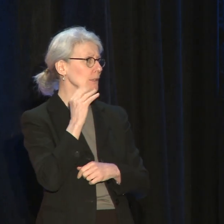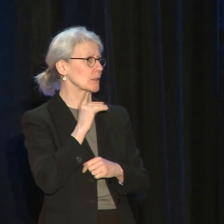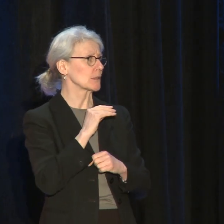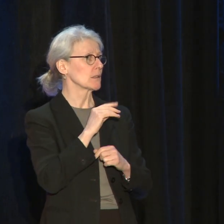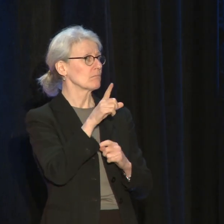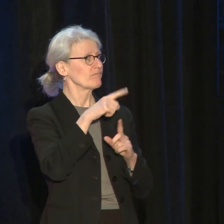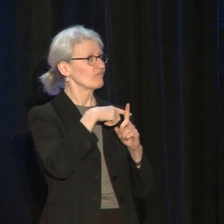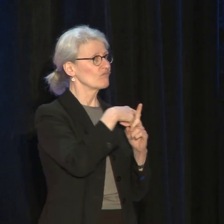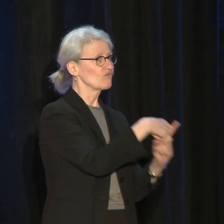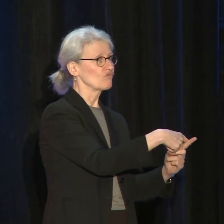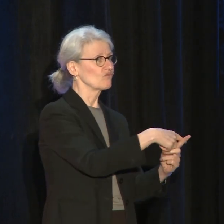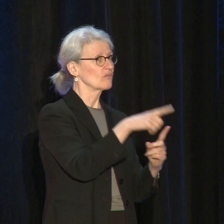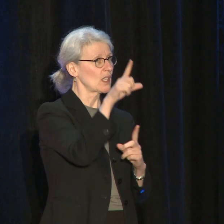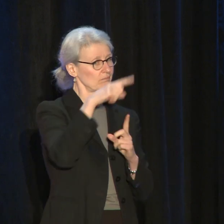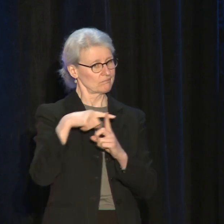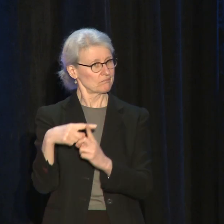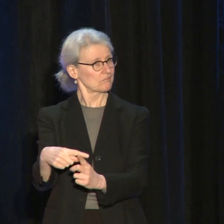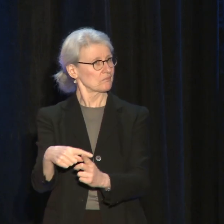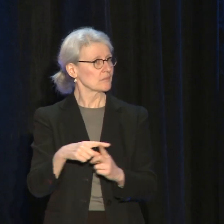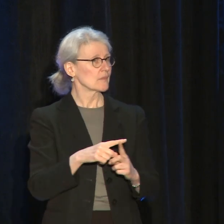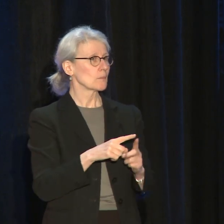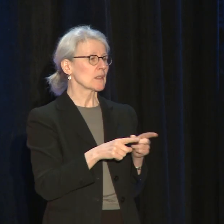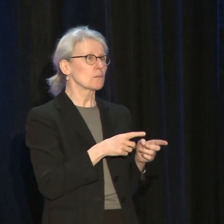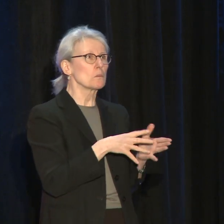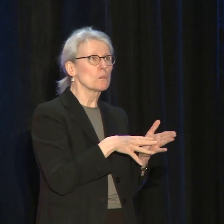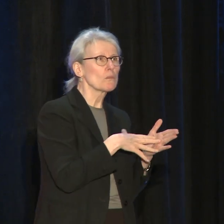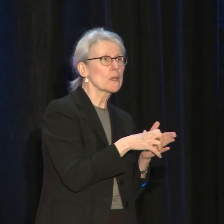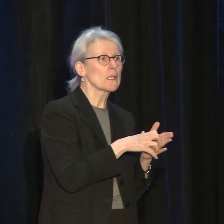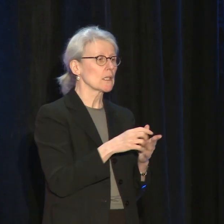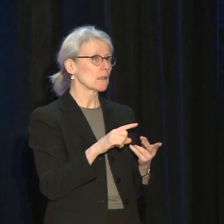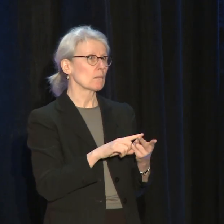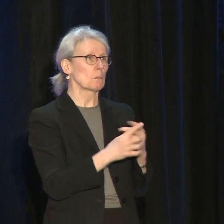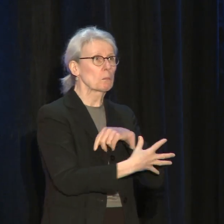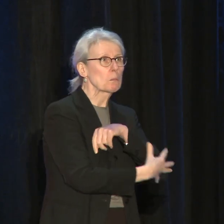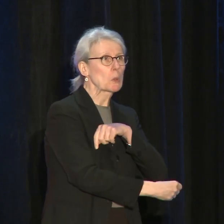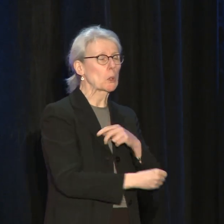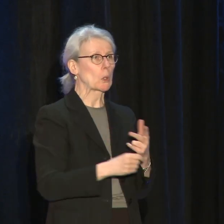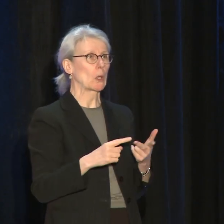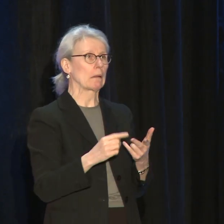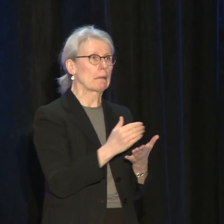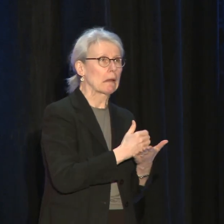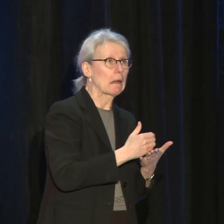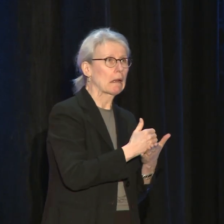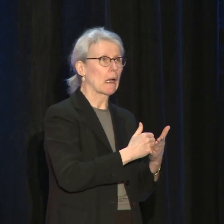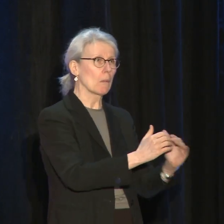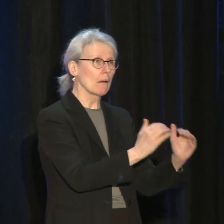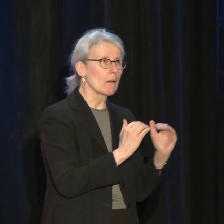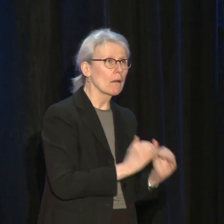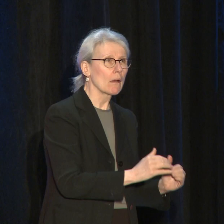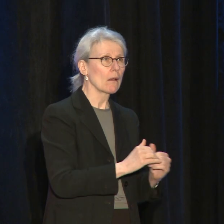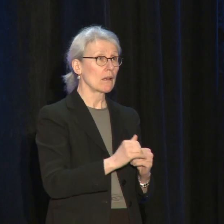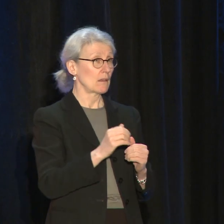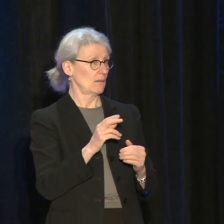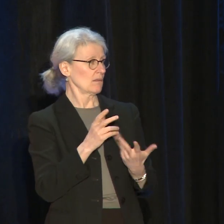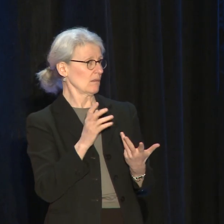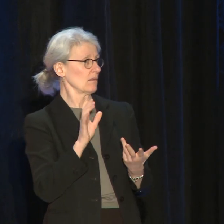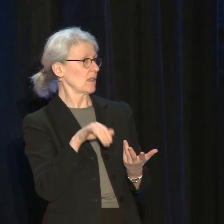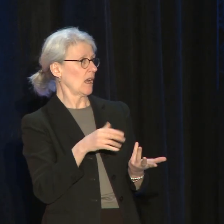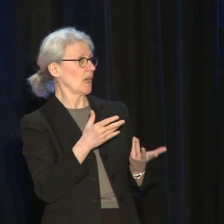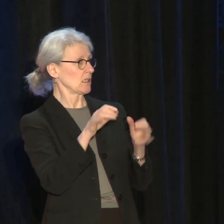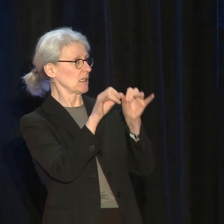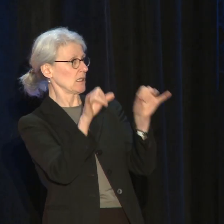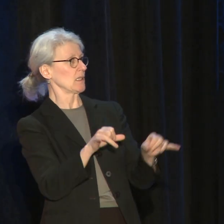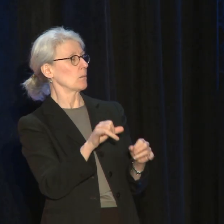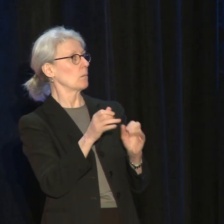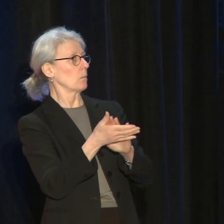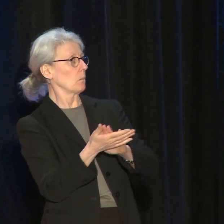the most marginalized families in any Nation because it is used as a weapon, a weapon to